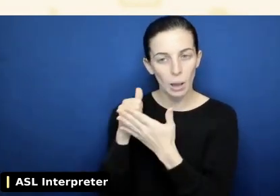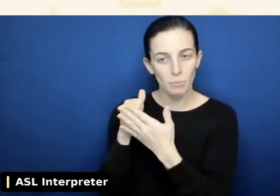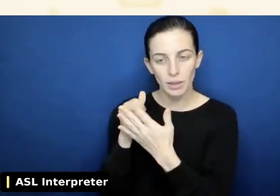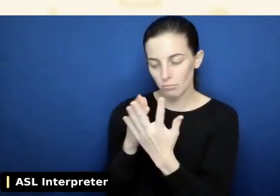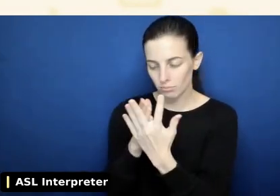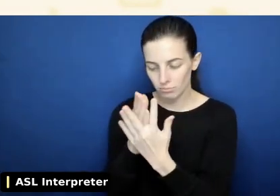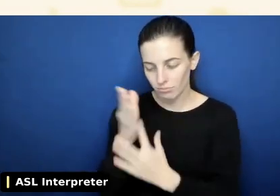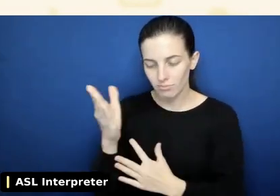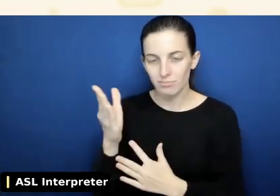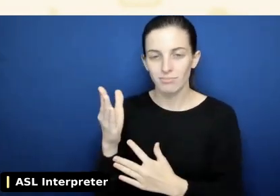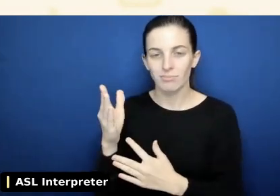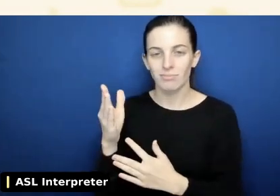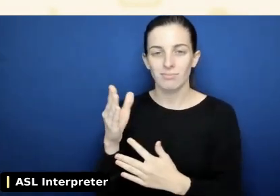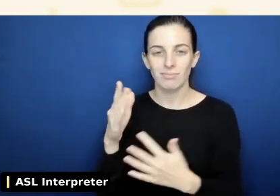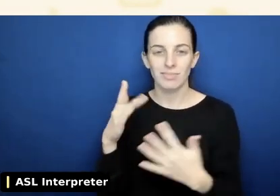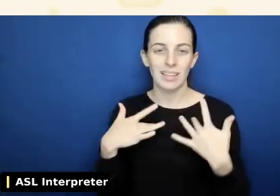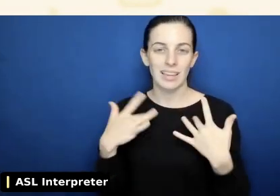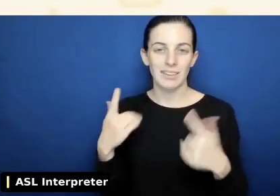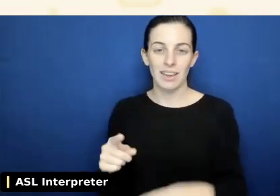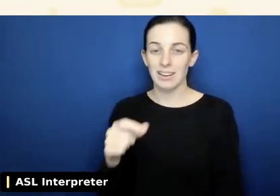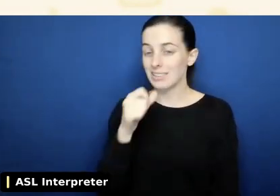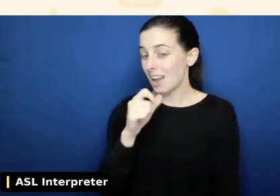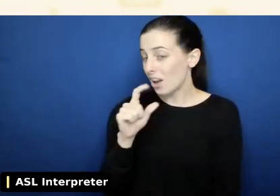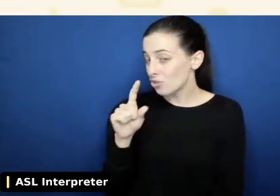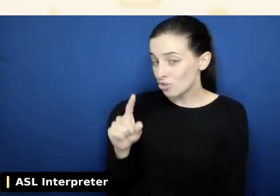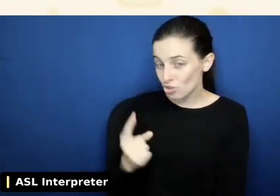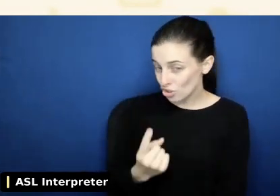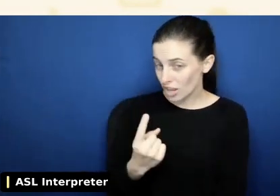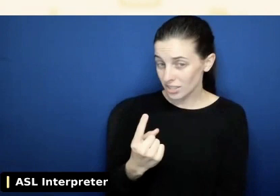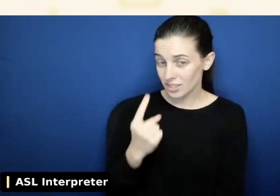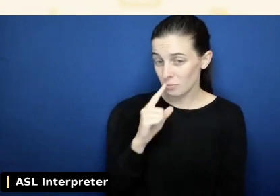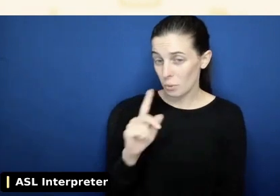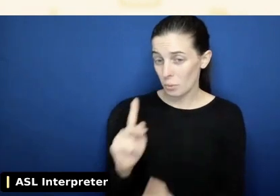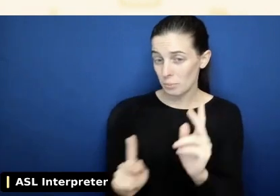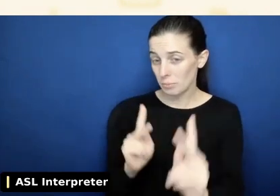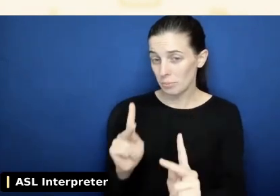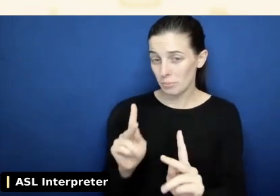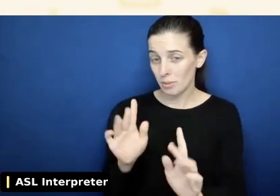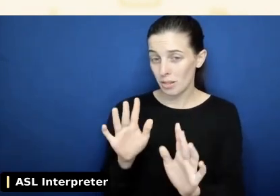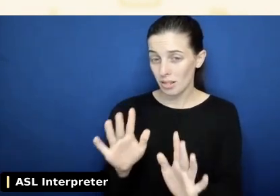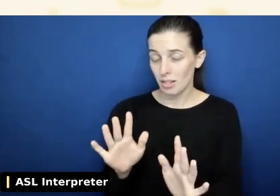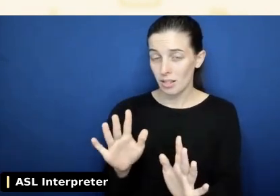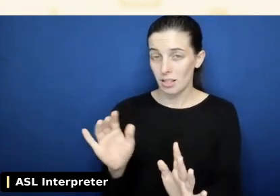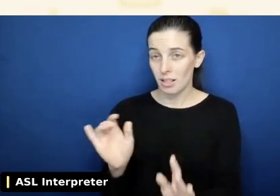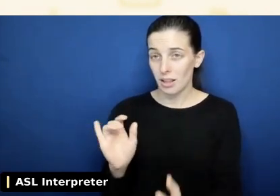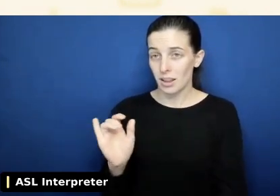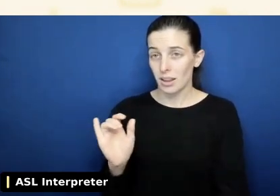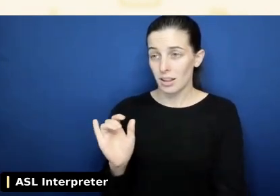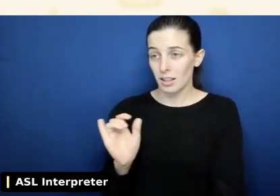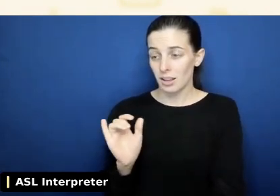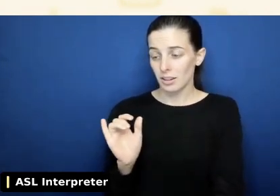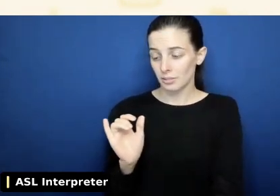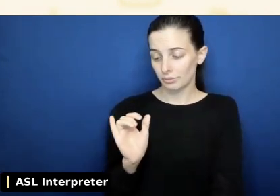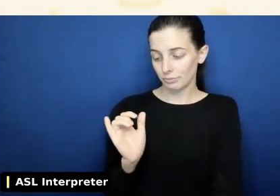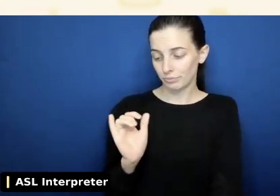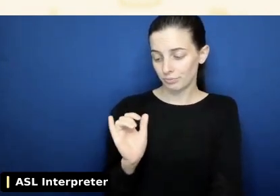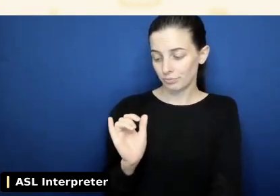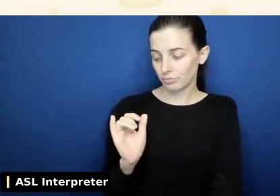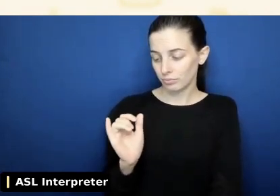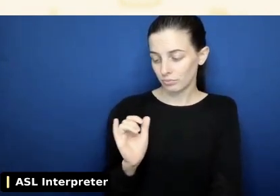It's not only for attendees, like having visible disabilities,